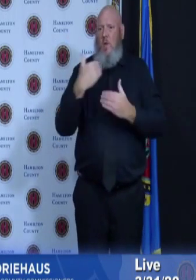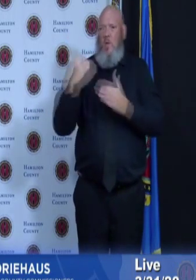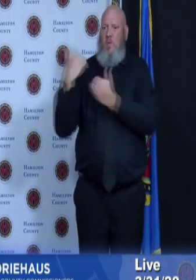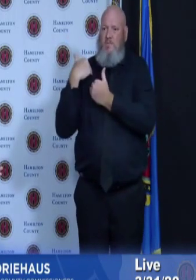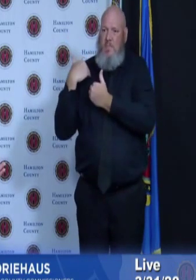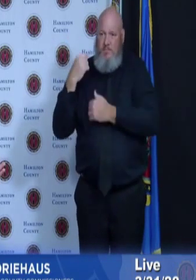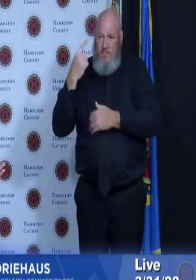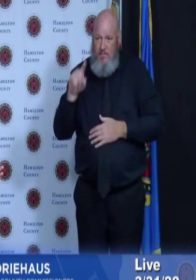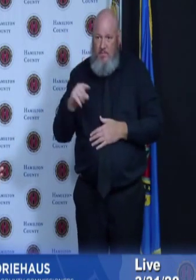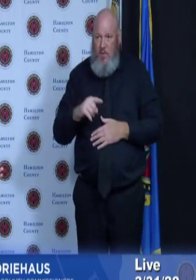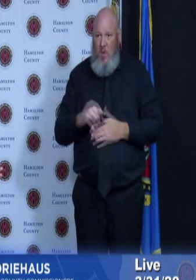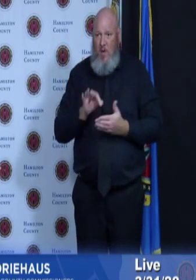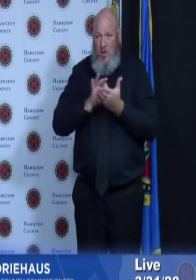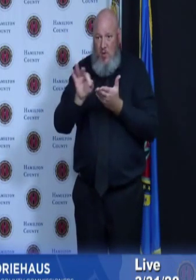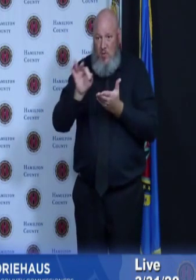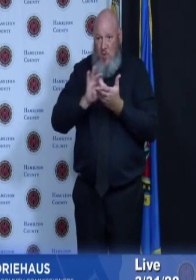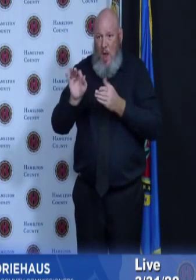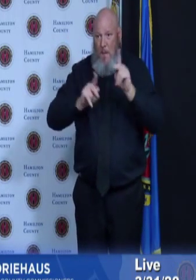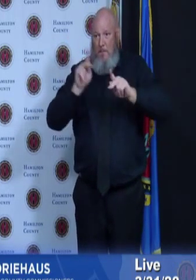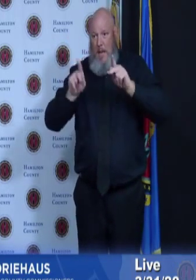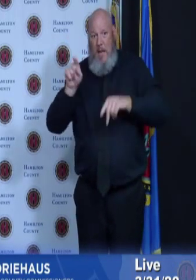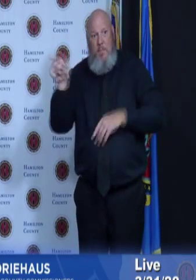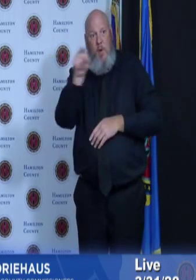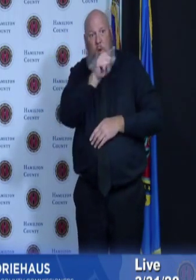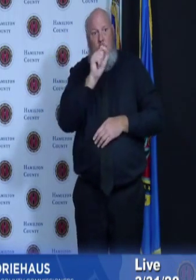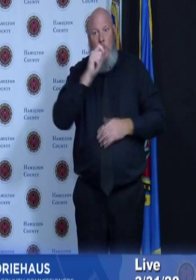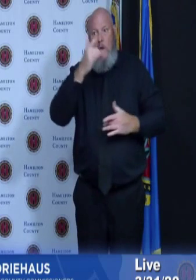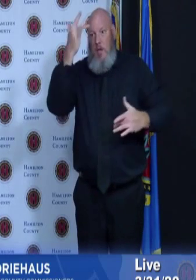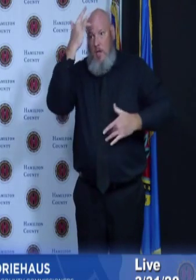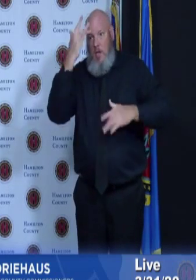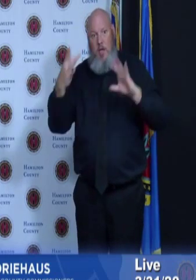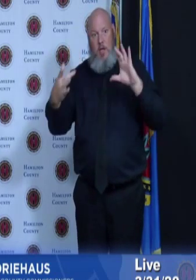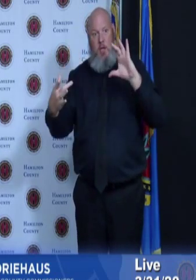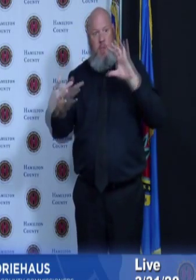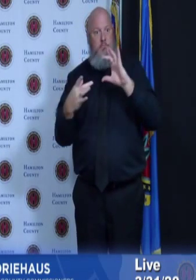you the number to call if you are an employee or an employer to get some